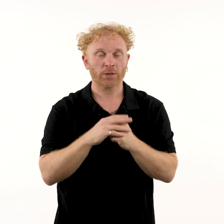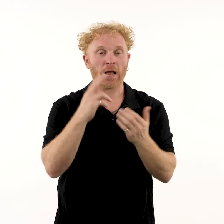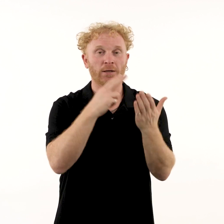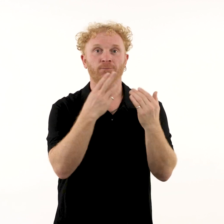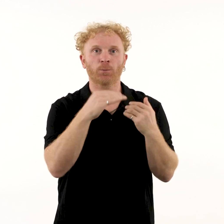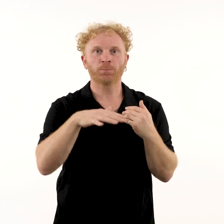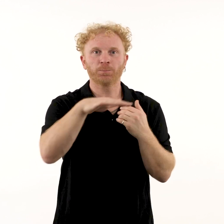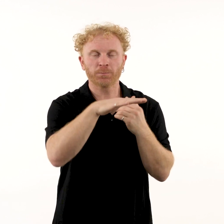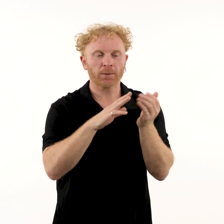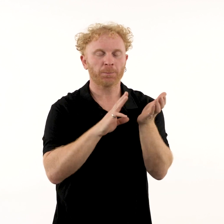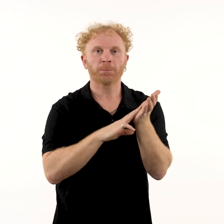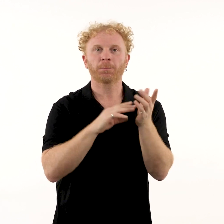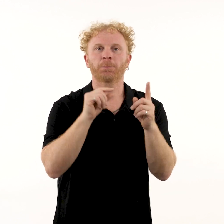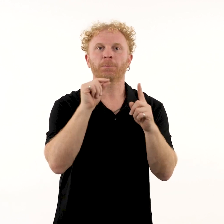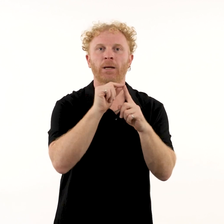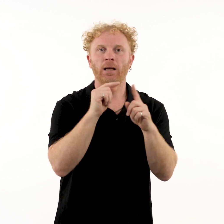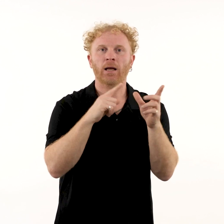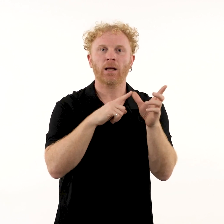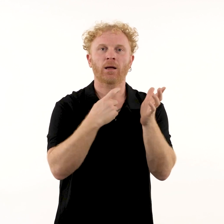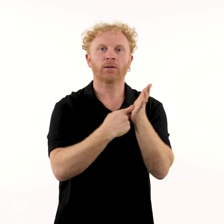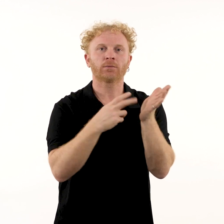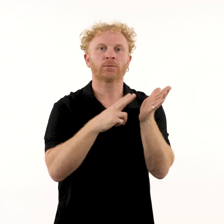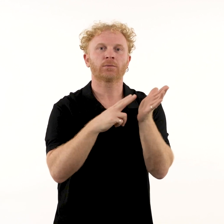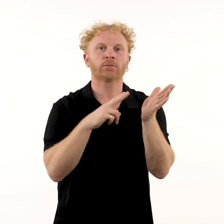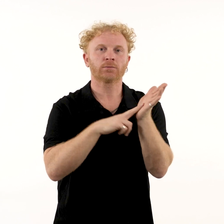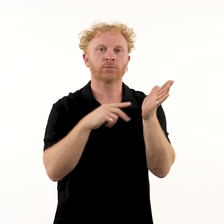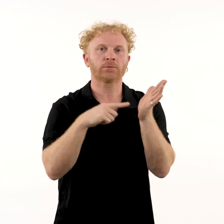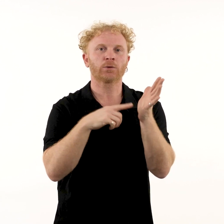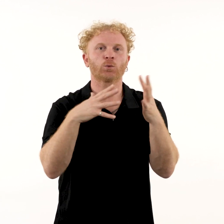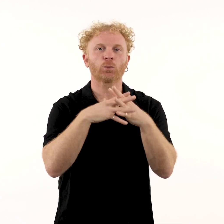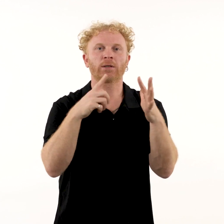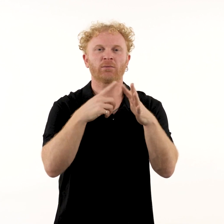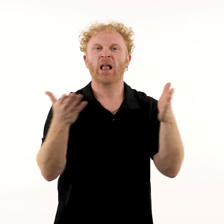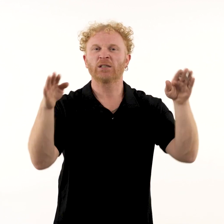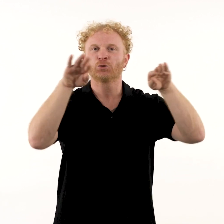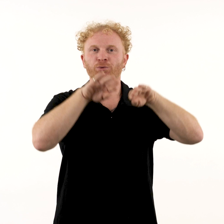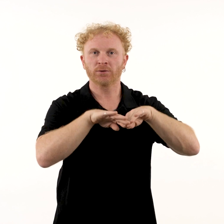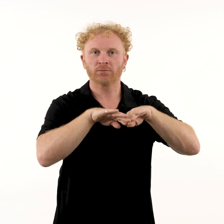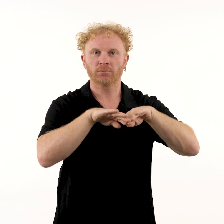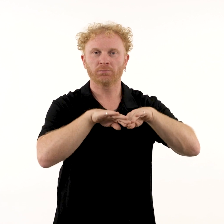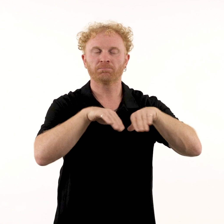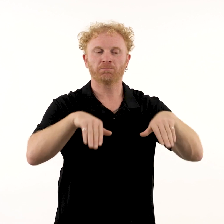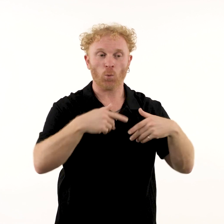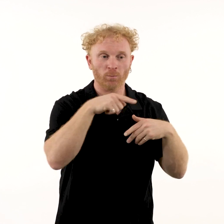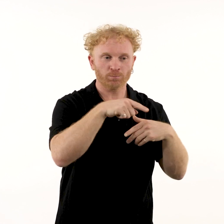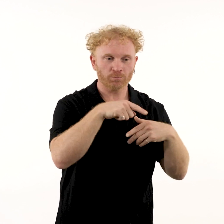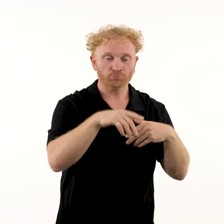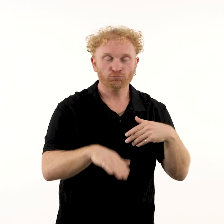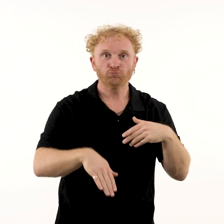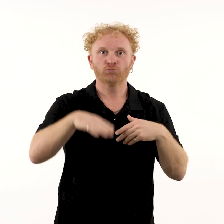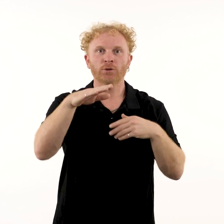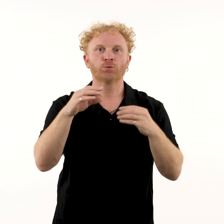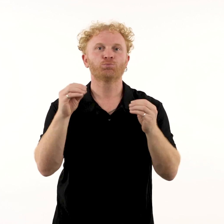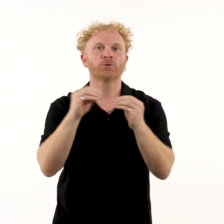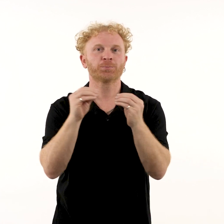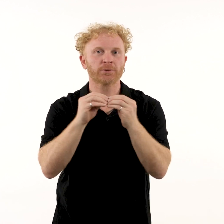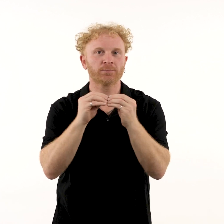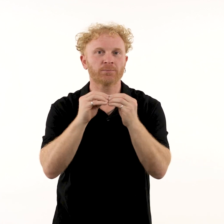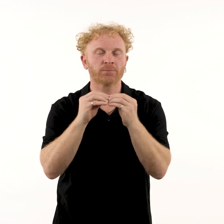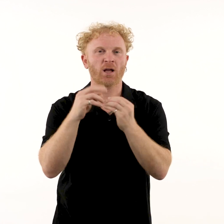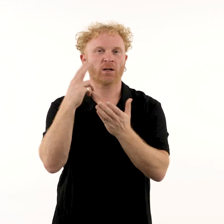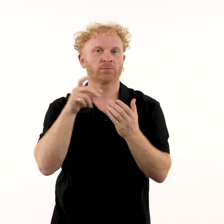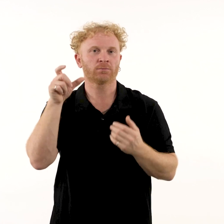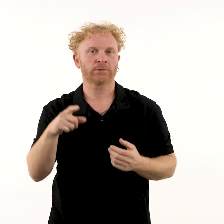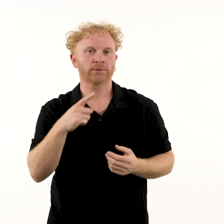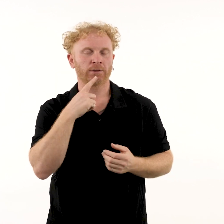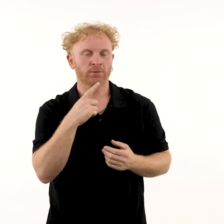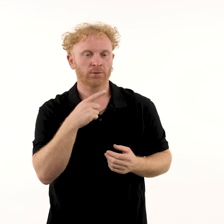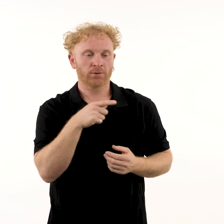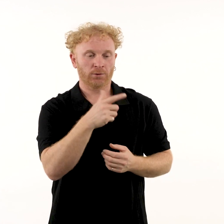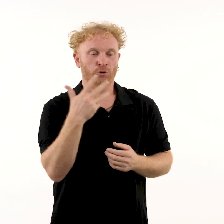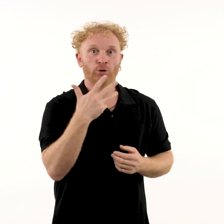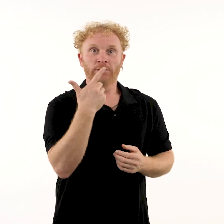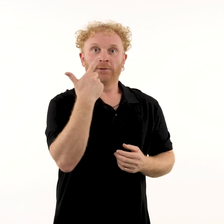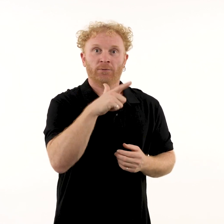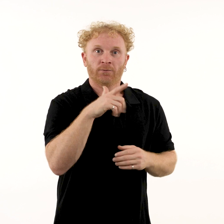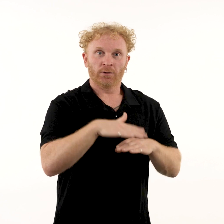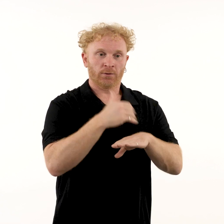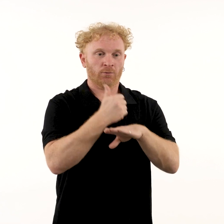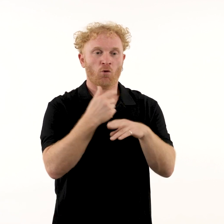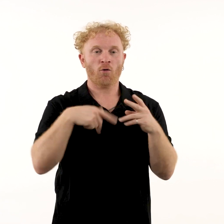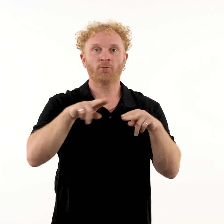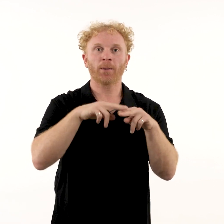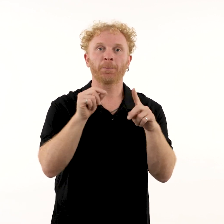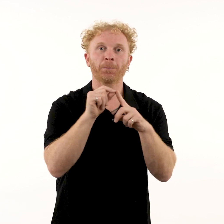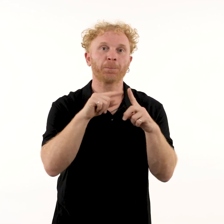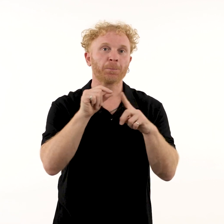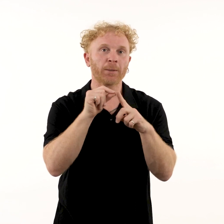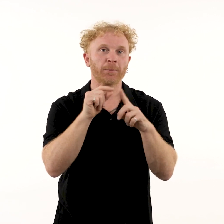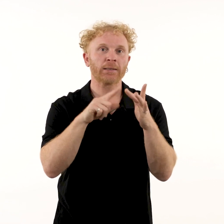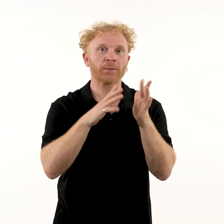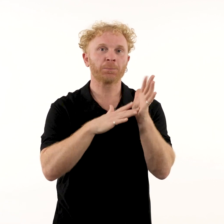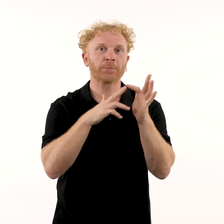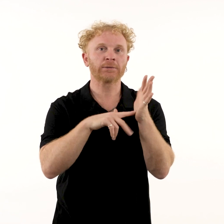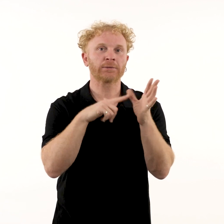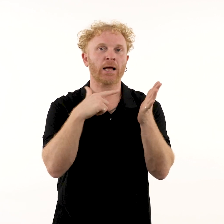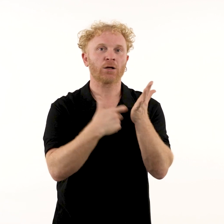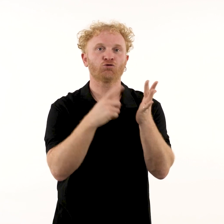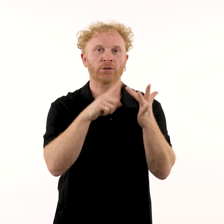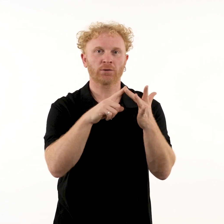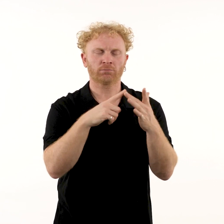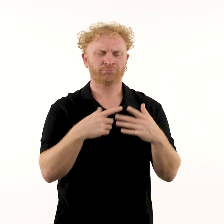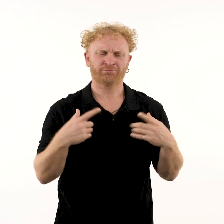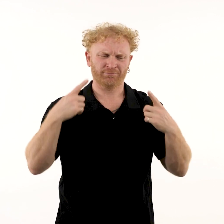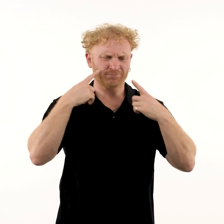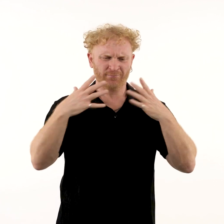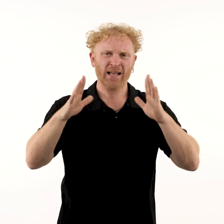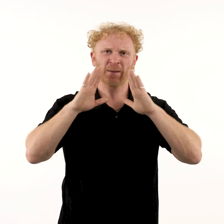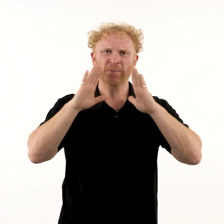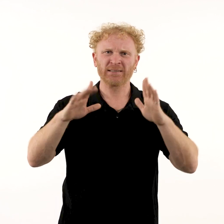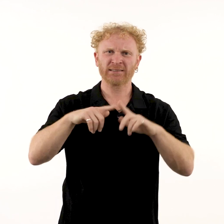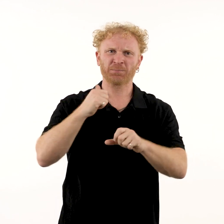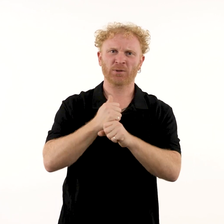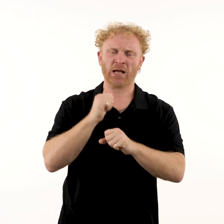Mparntwe/Alice Springs–born, Brisbane-based Presley said: ‘The 1970s foundation of Peppimenarti is an amazing example